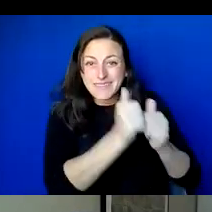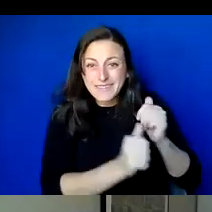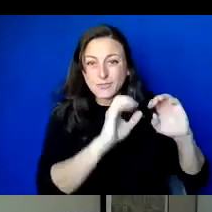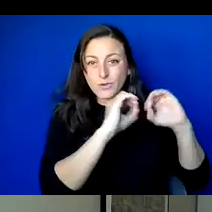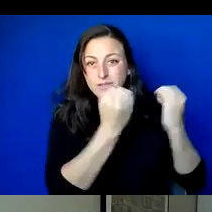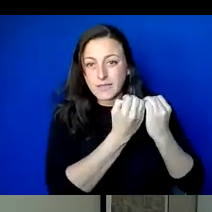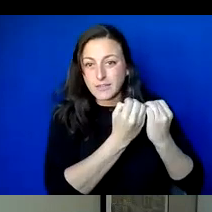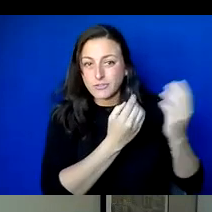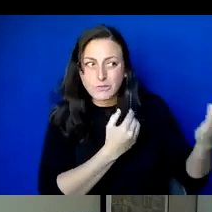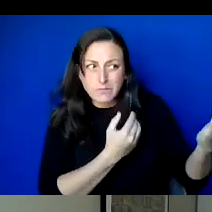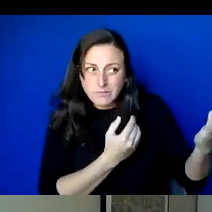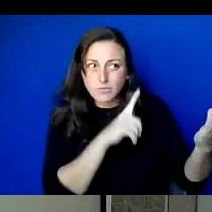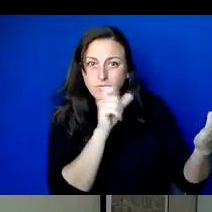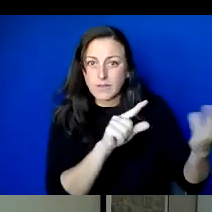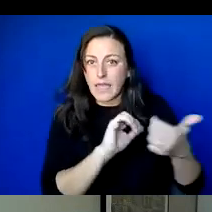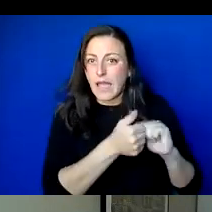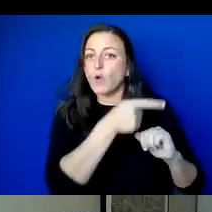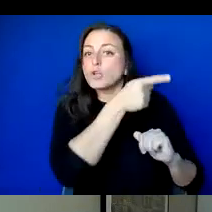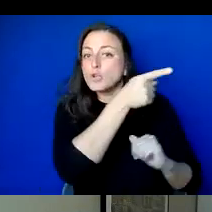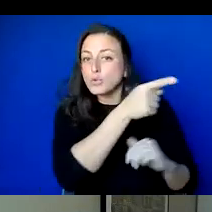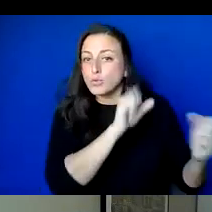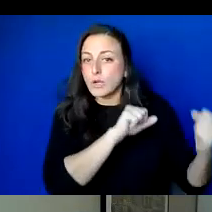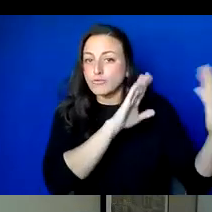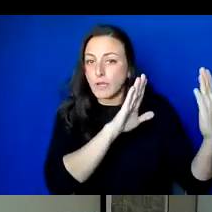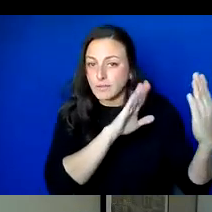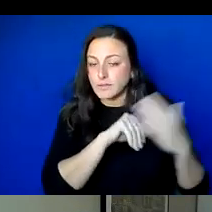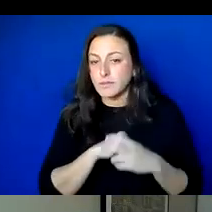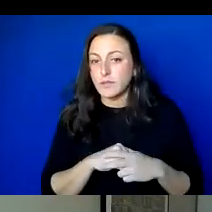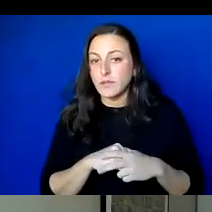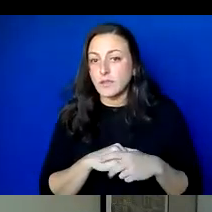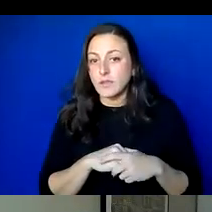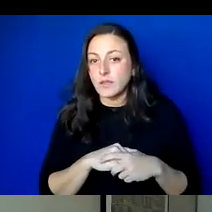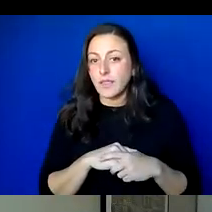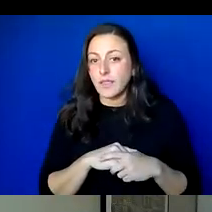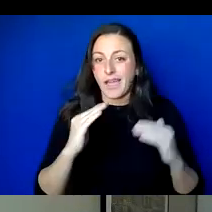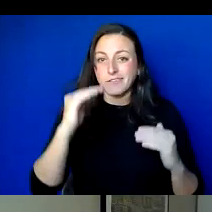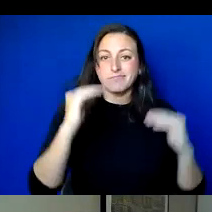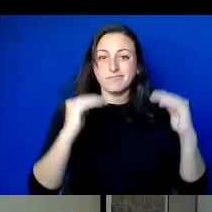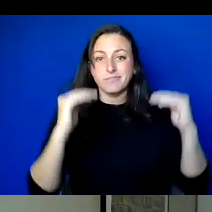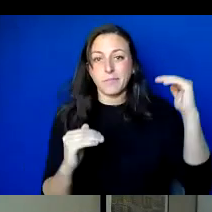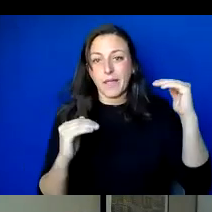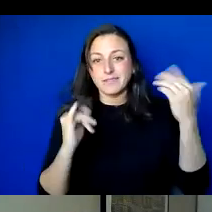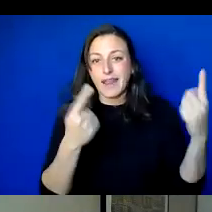are you addressing the natural imbalance that happens from an equity perspective